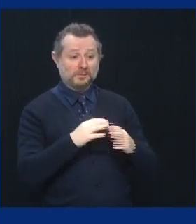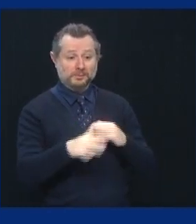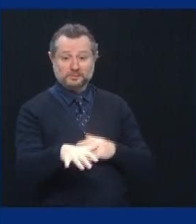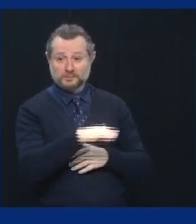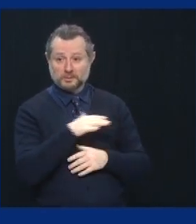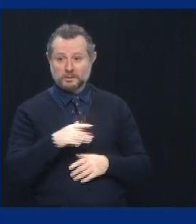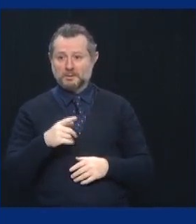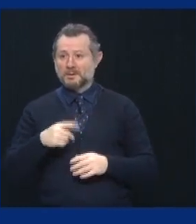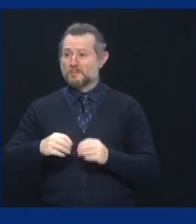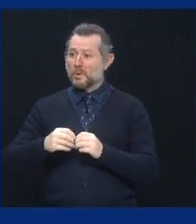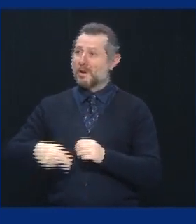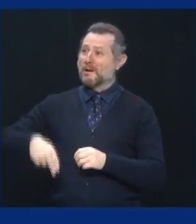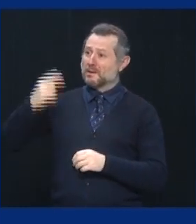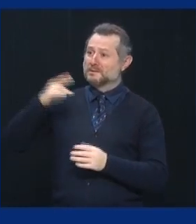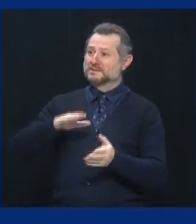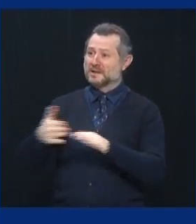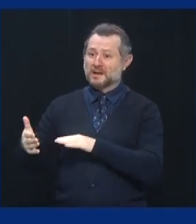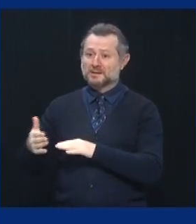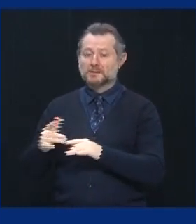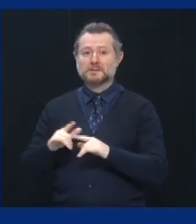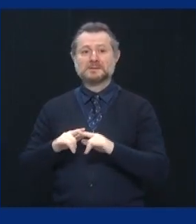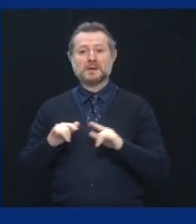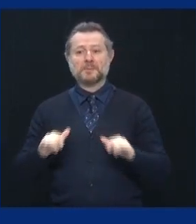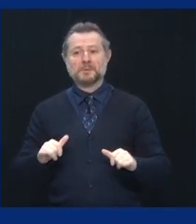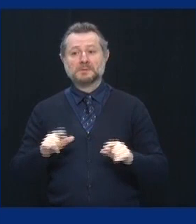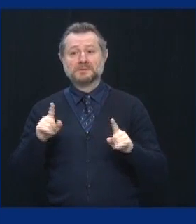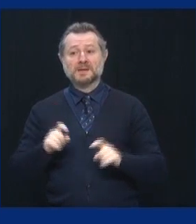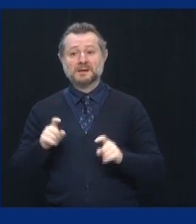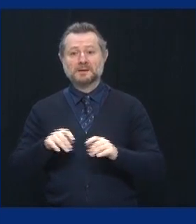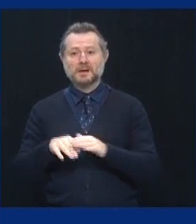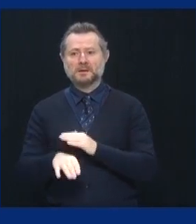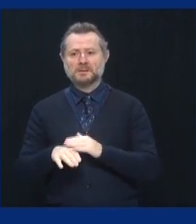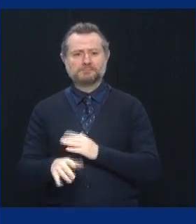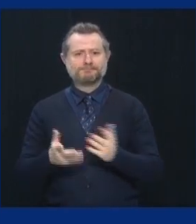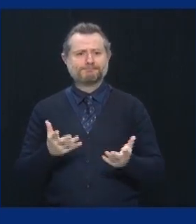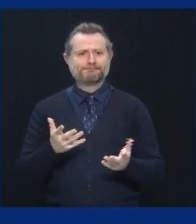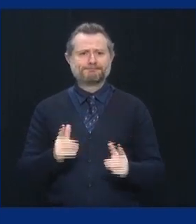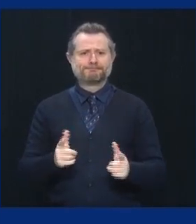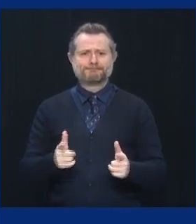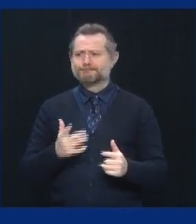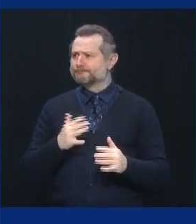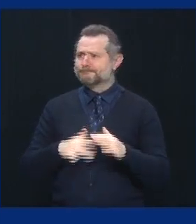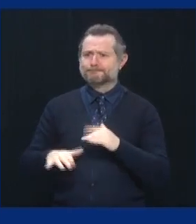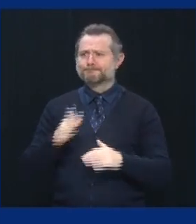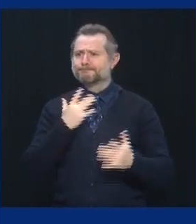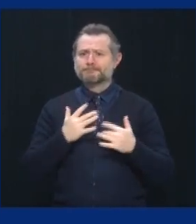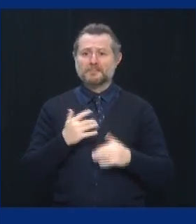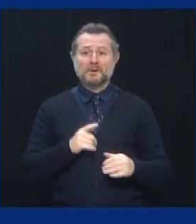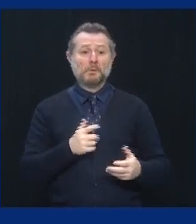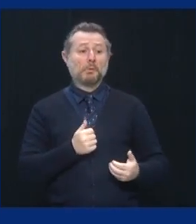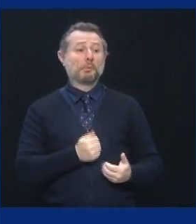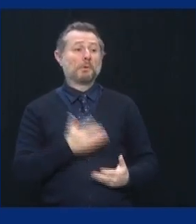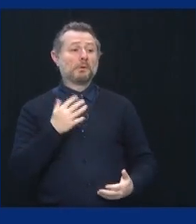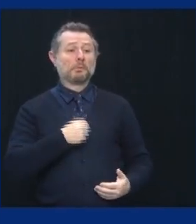AND WHAT HAPPENED IN COVID TESTING WAS, THE BLACK COMMUNITY AND LATINO COMMUNITY HAD A